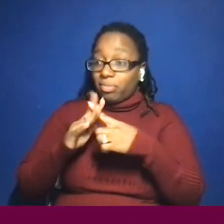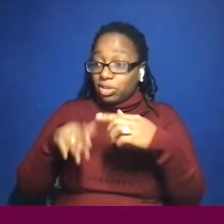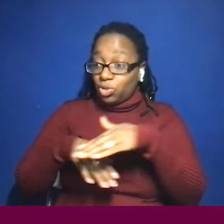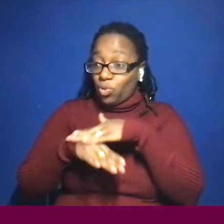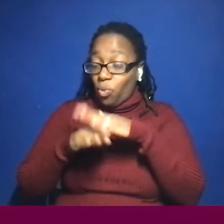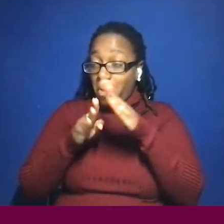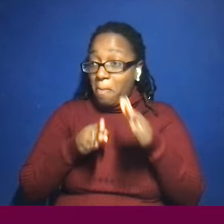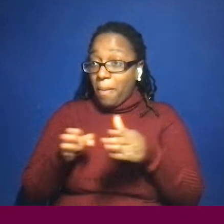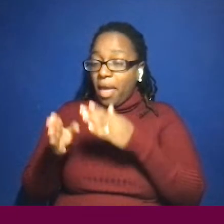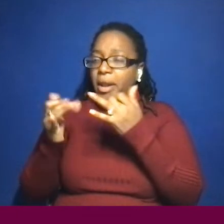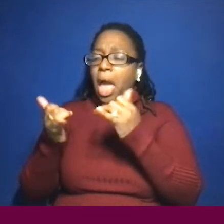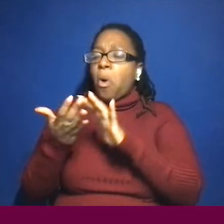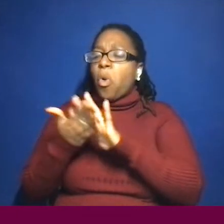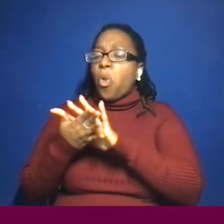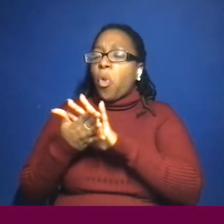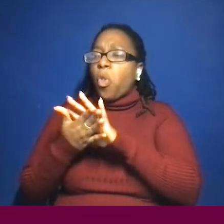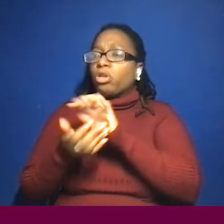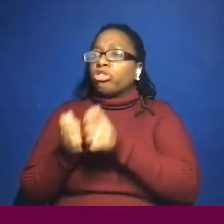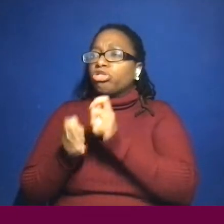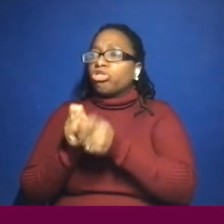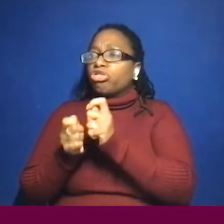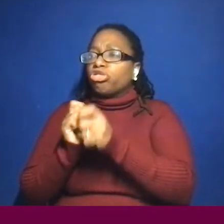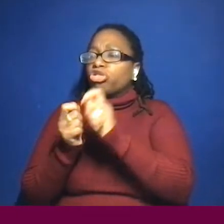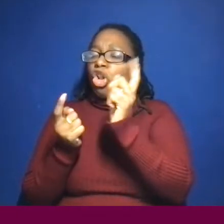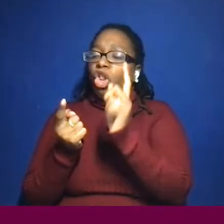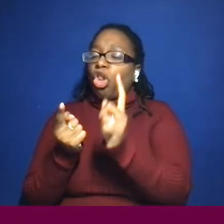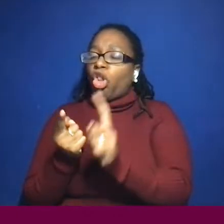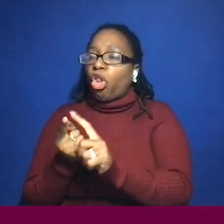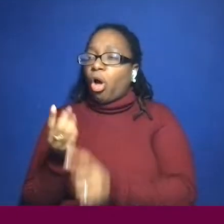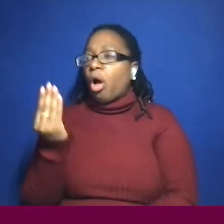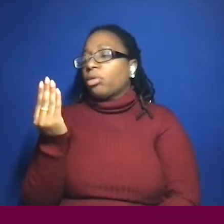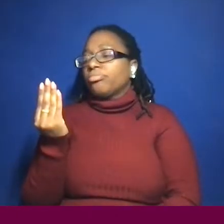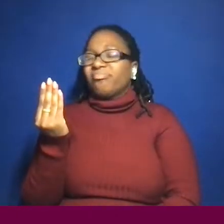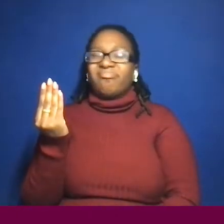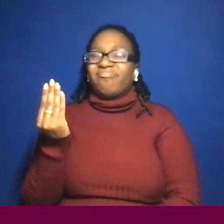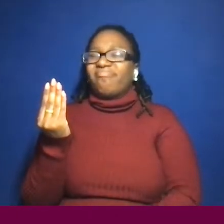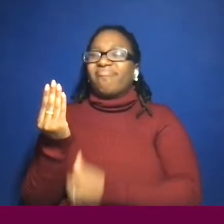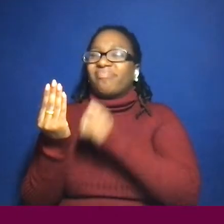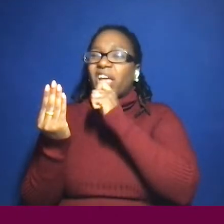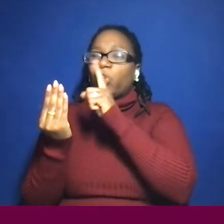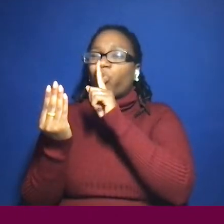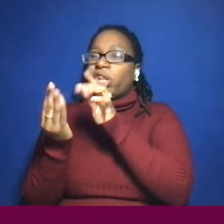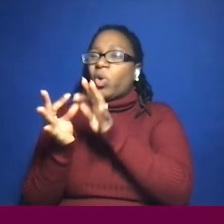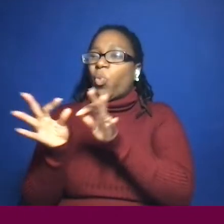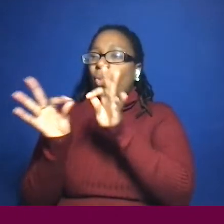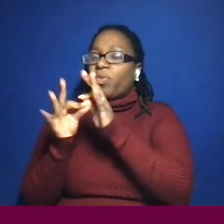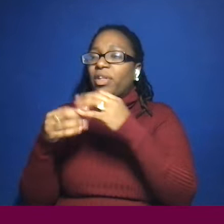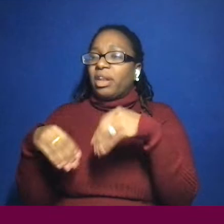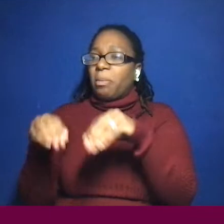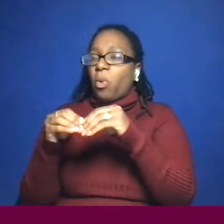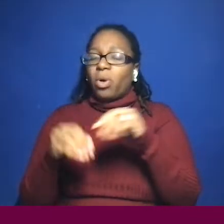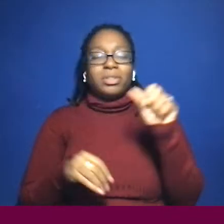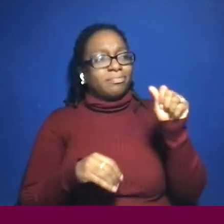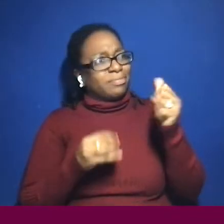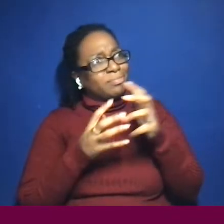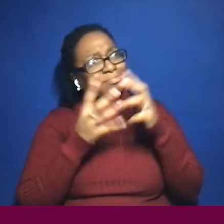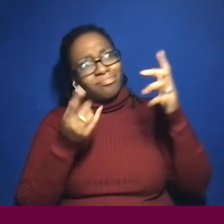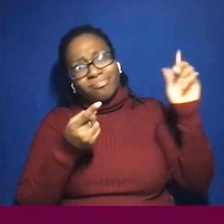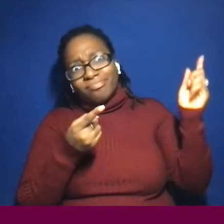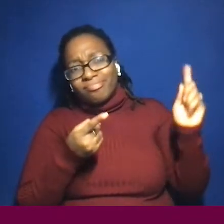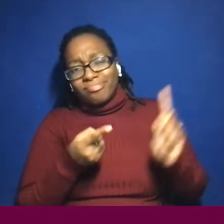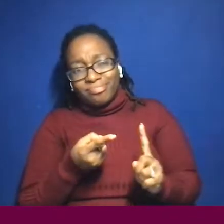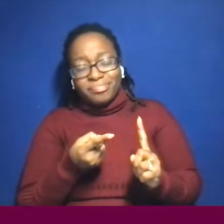Yes, exactly. So much water in town. And then even after the rule was published and there